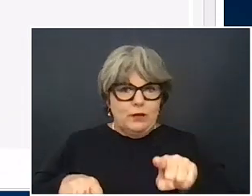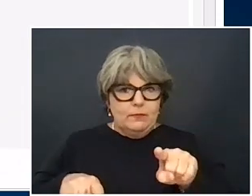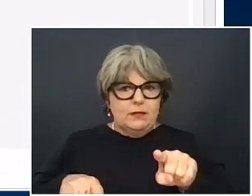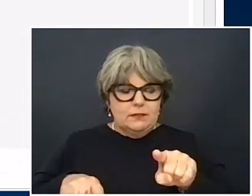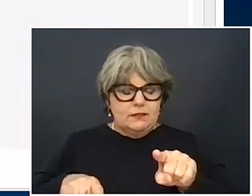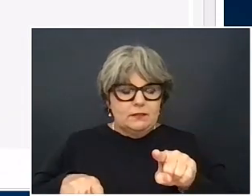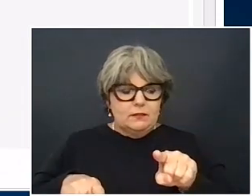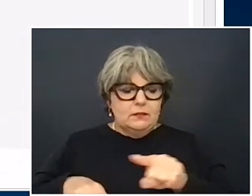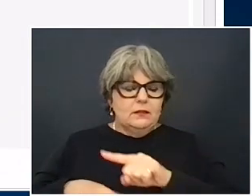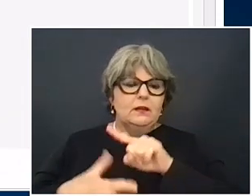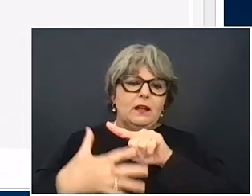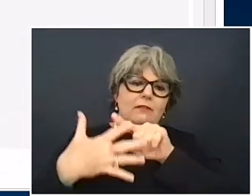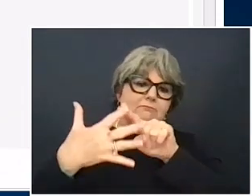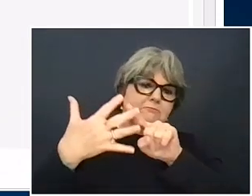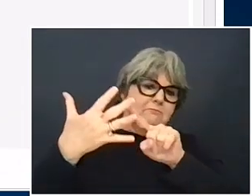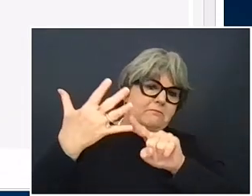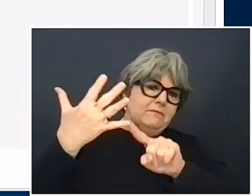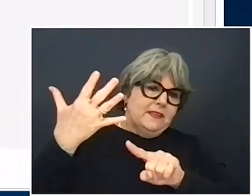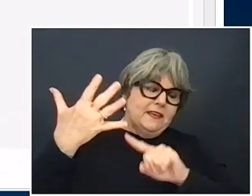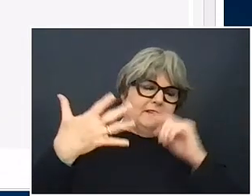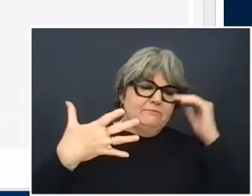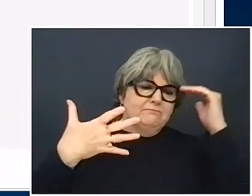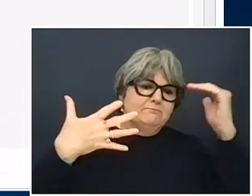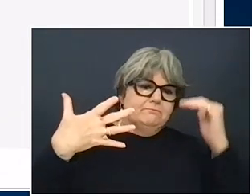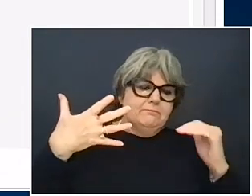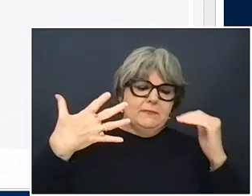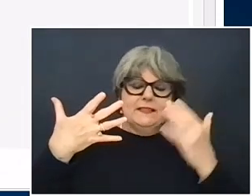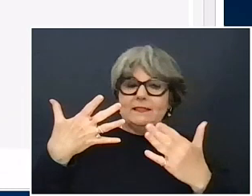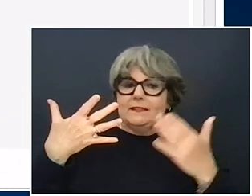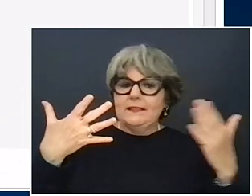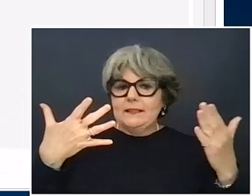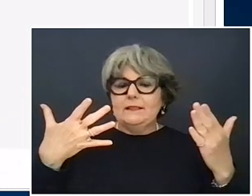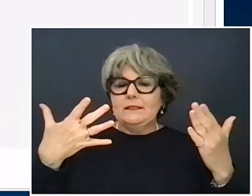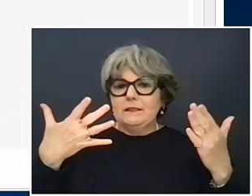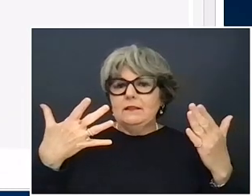those things that would trigger those